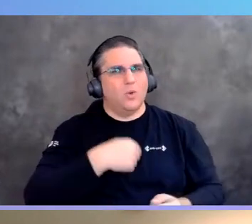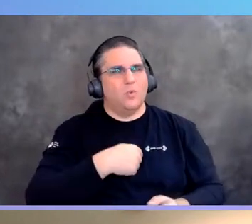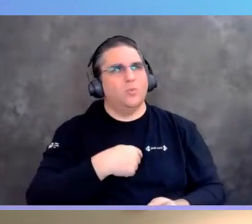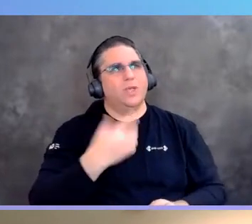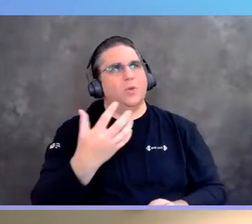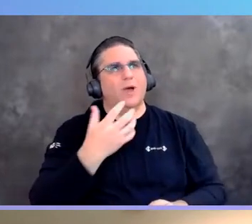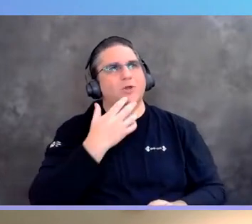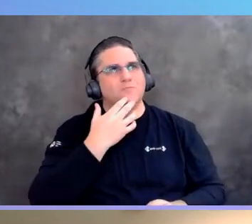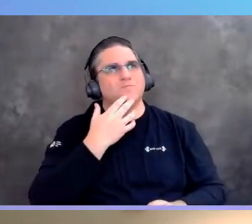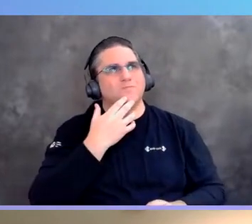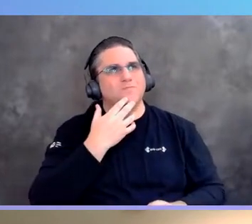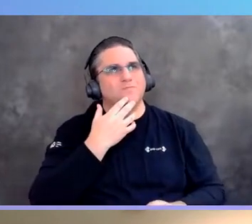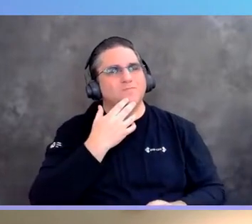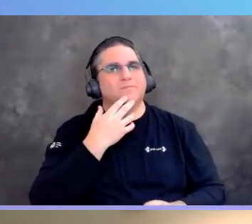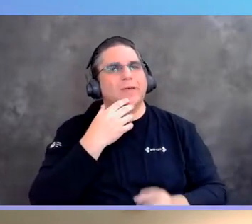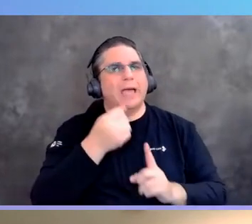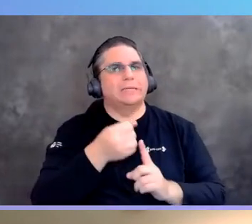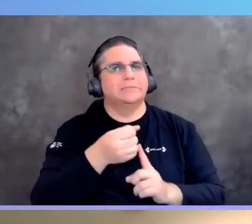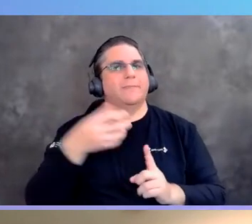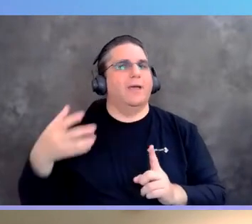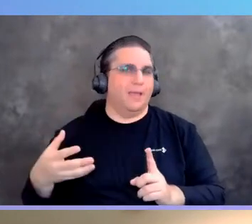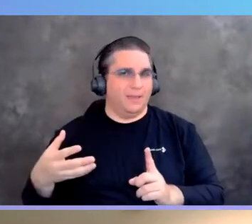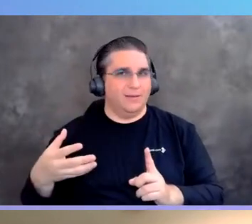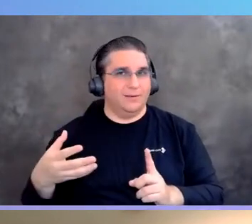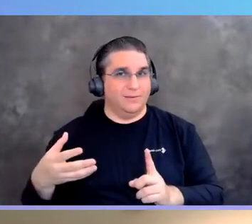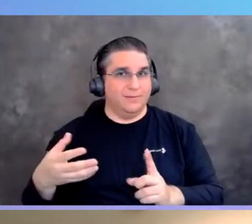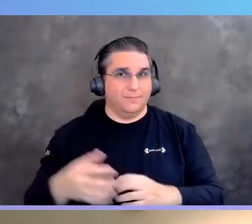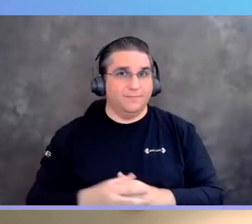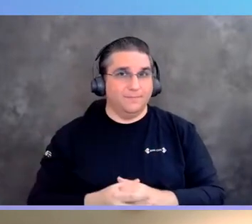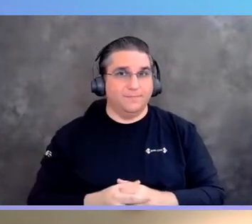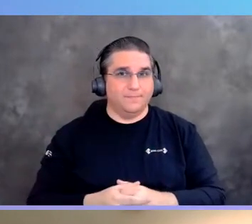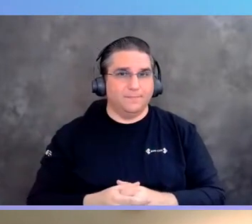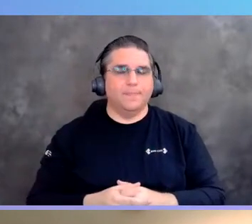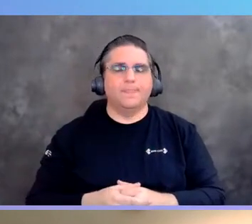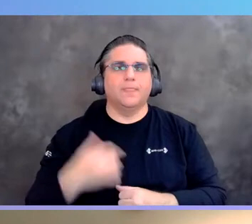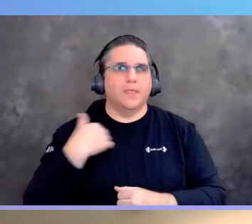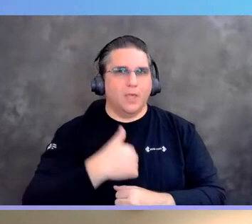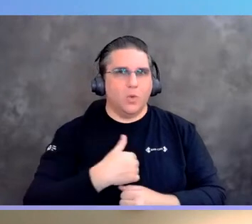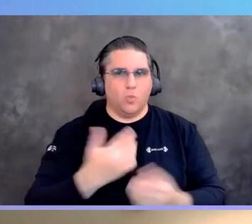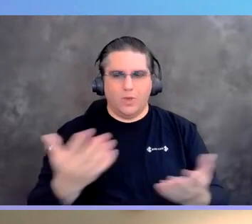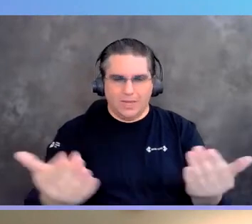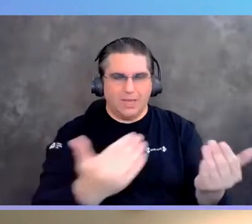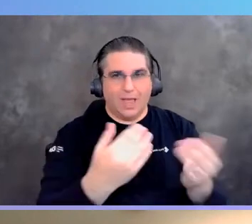guidance. We heard mixed information from participants.